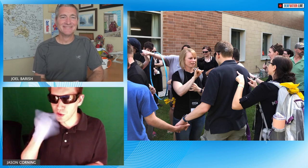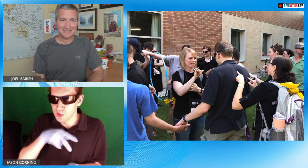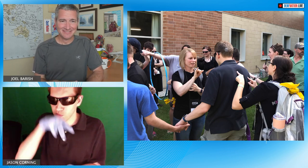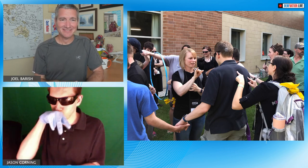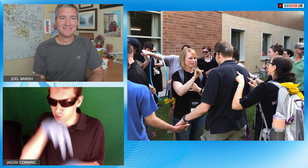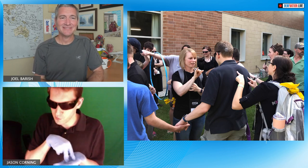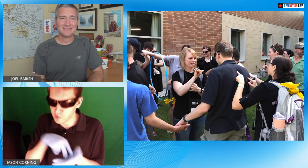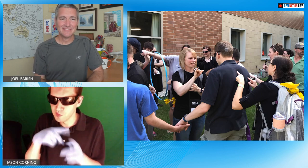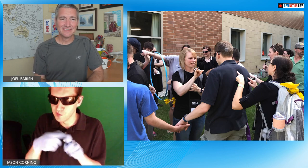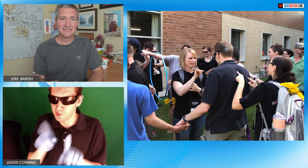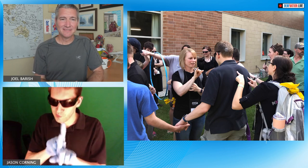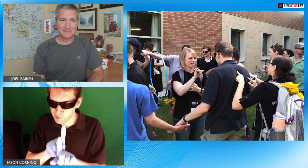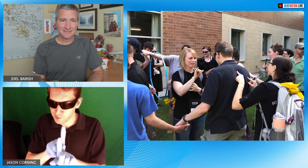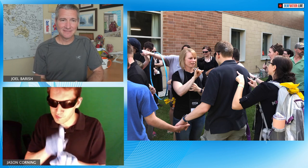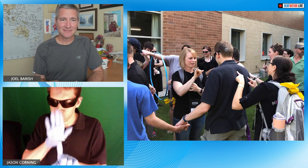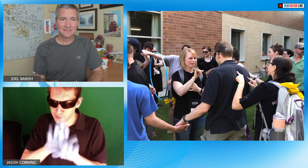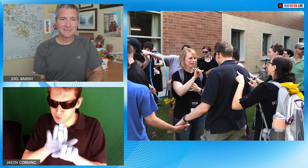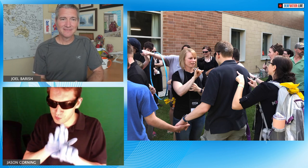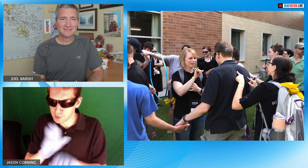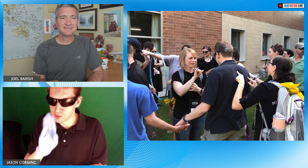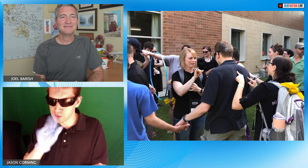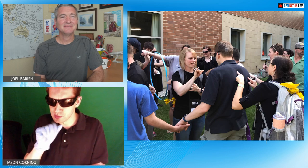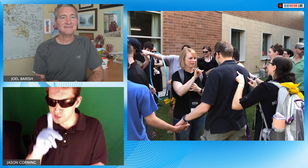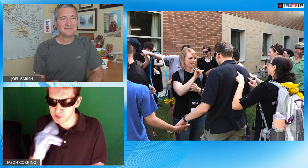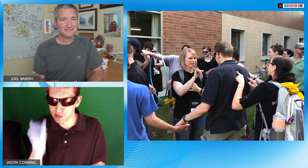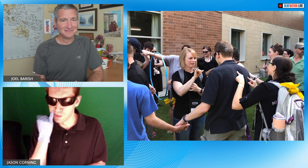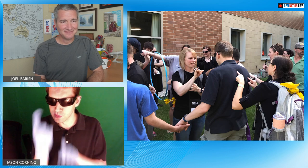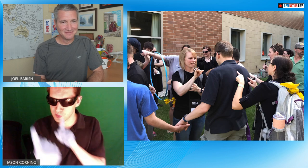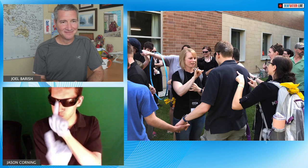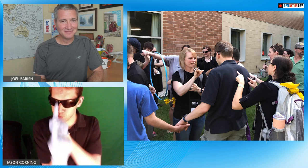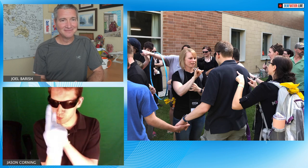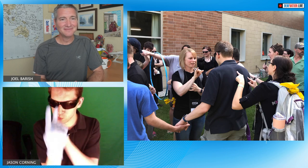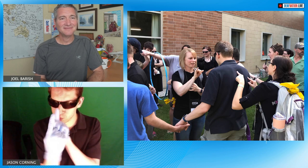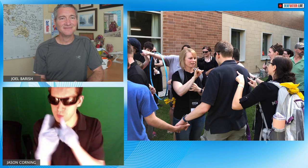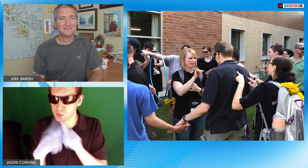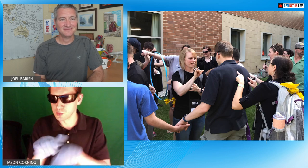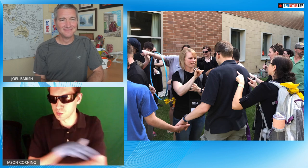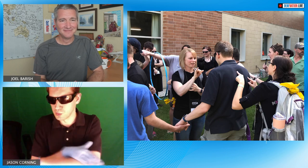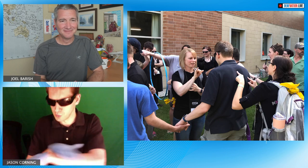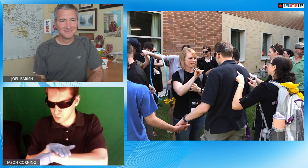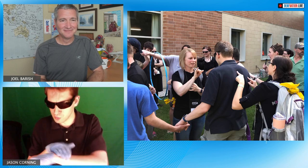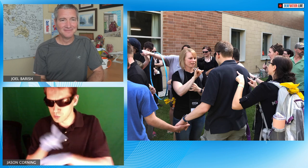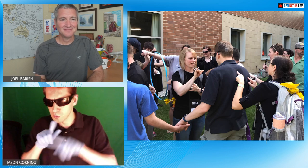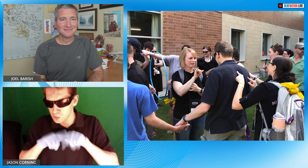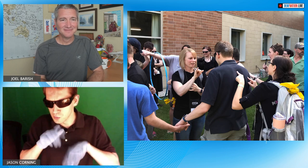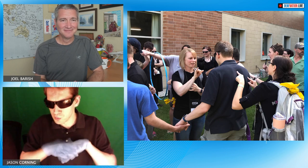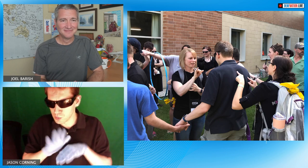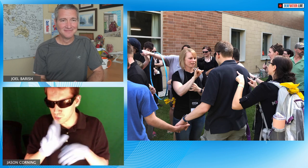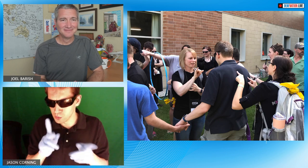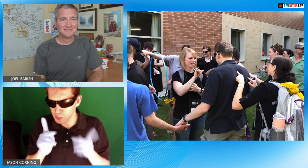If you are standing then we do it on the back If you are facing each other then do it on the forearm, it all depends on the position